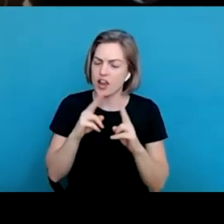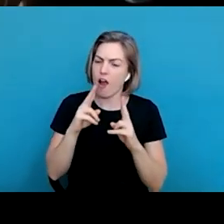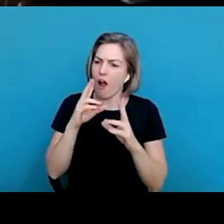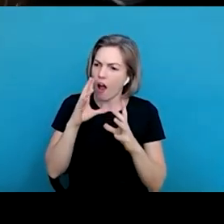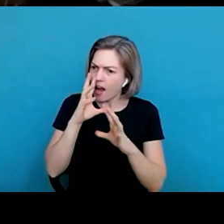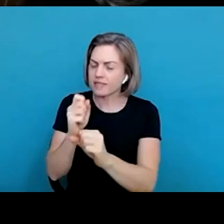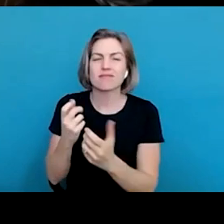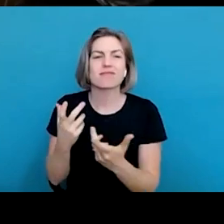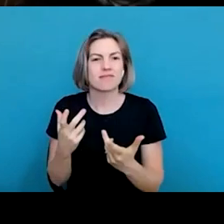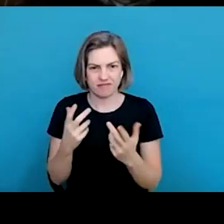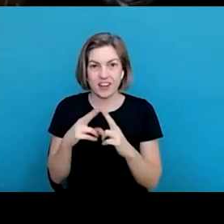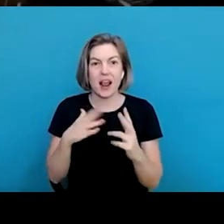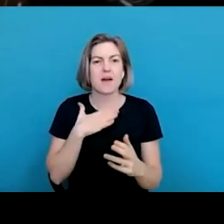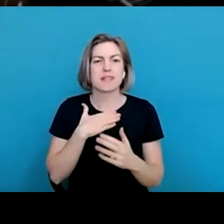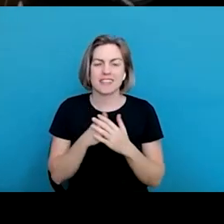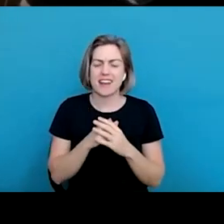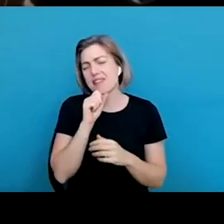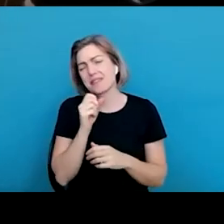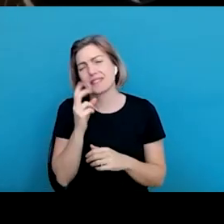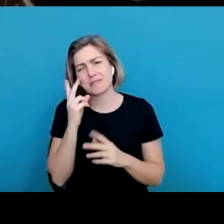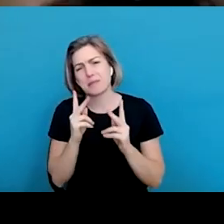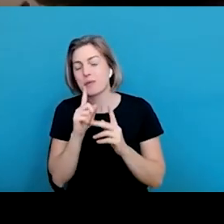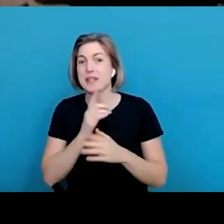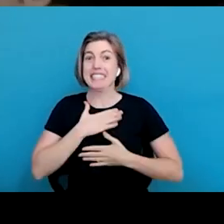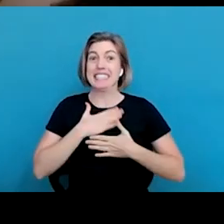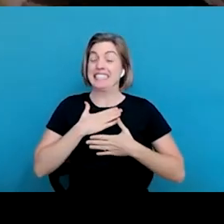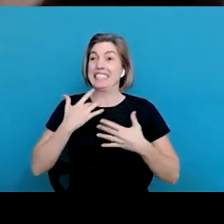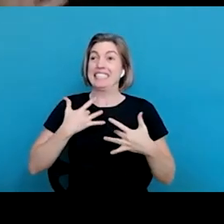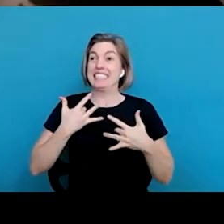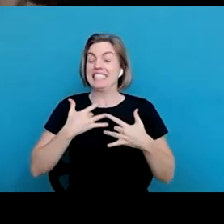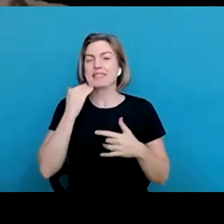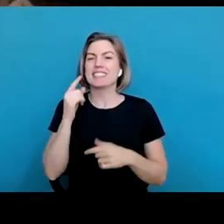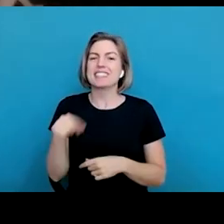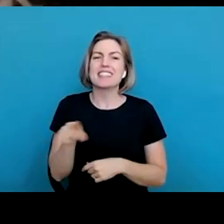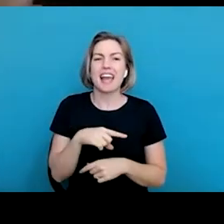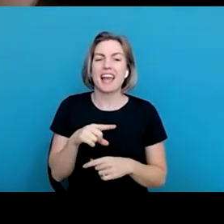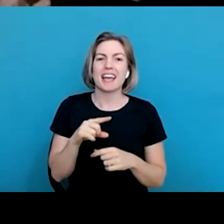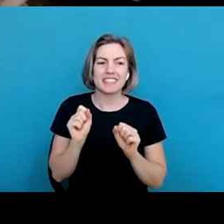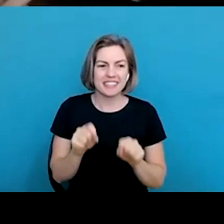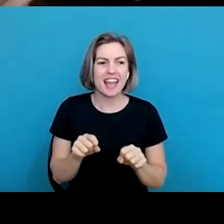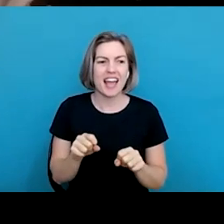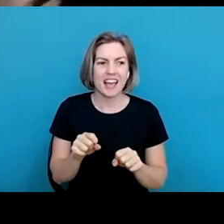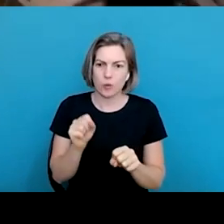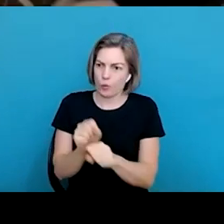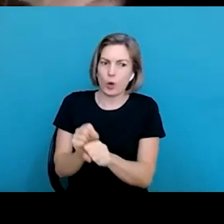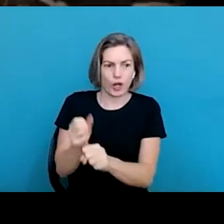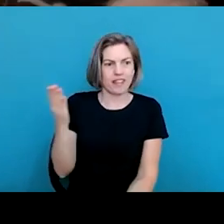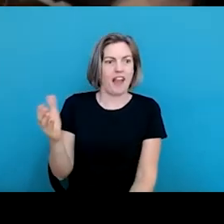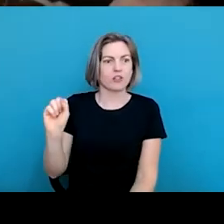And it is lovely to see people really happy because they can -- you know, they can work in the supermarkets because they have been